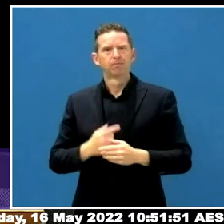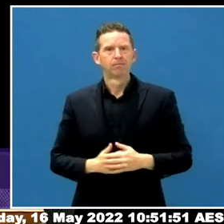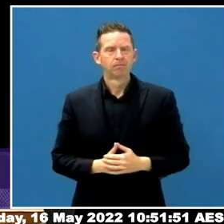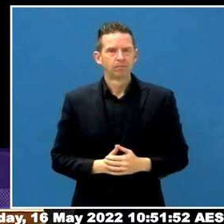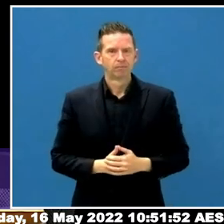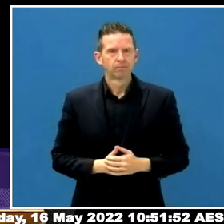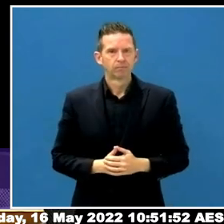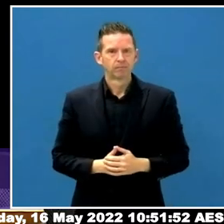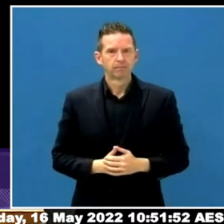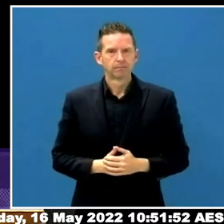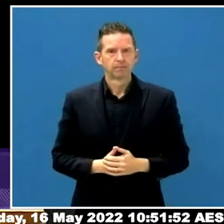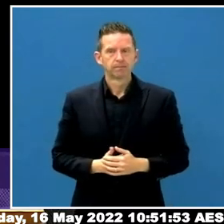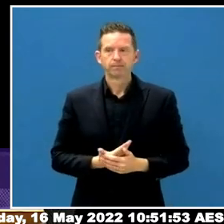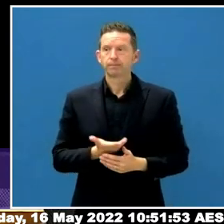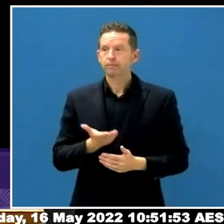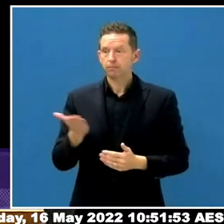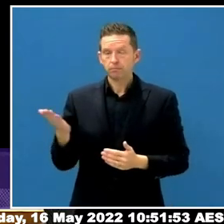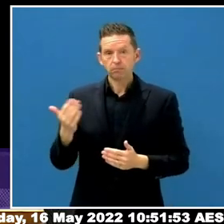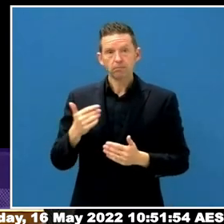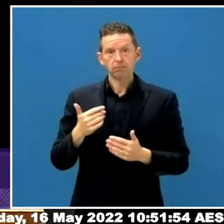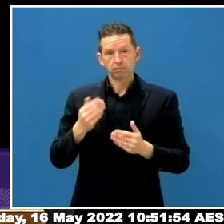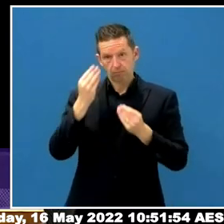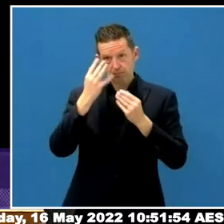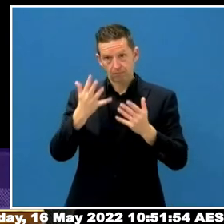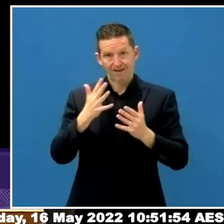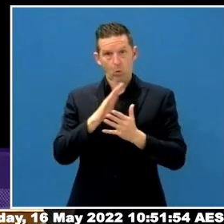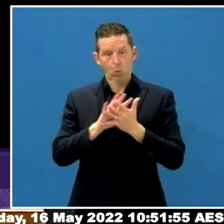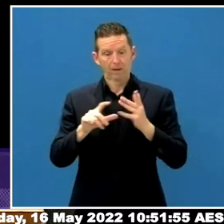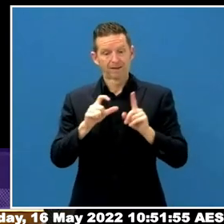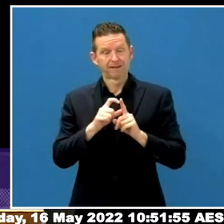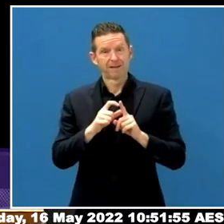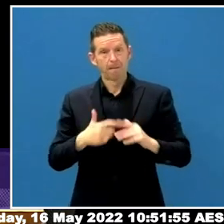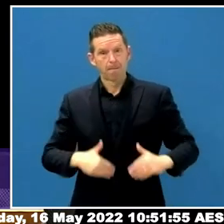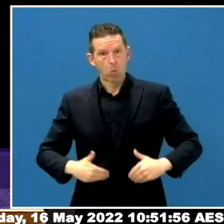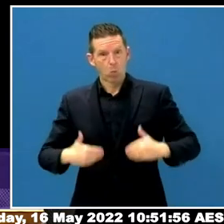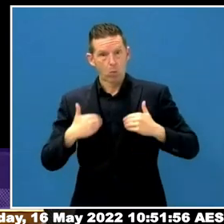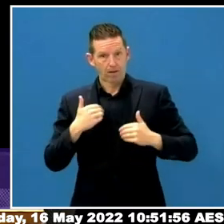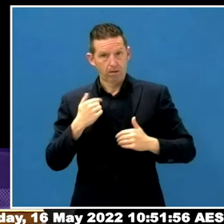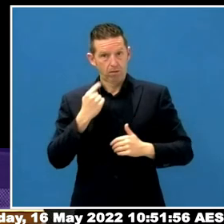Commissioners, I anticipate that on Wednesday morning we will read out portions of a